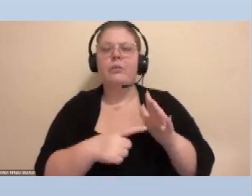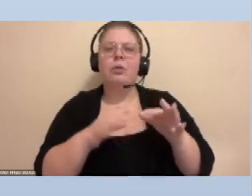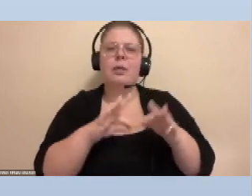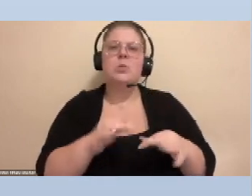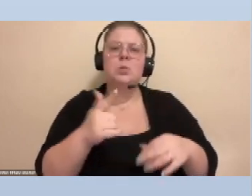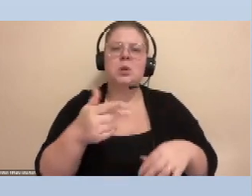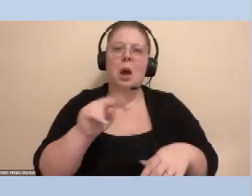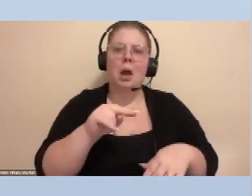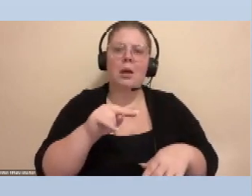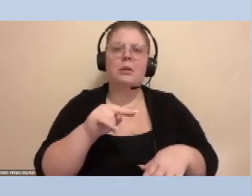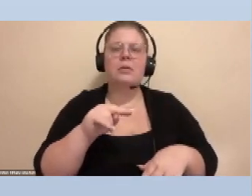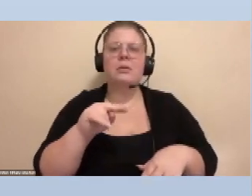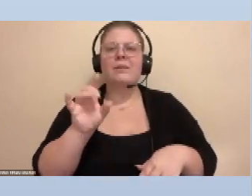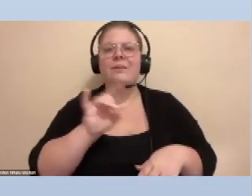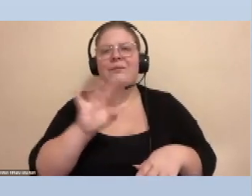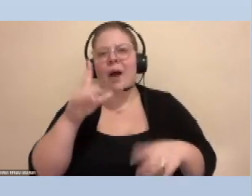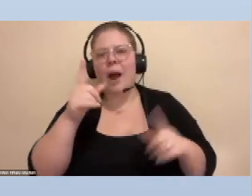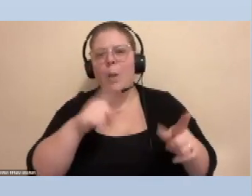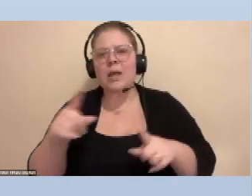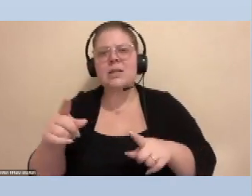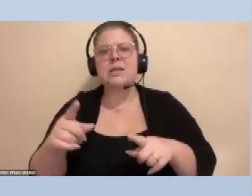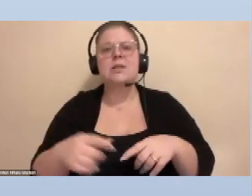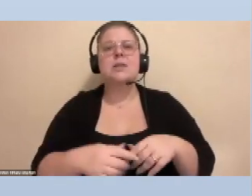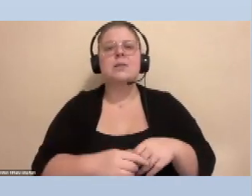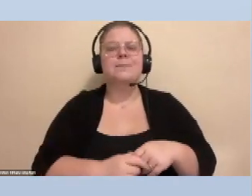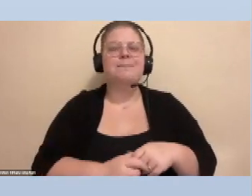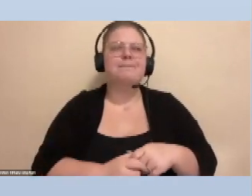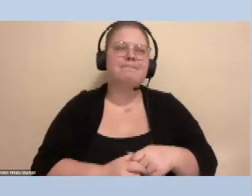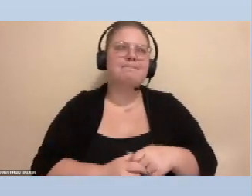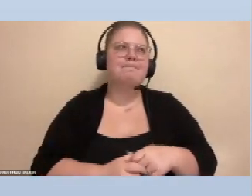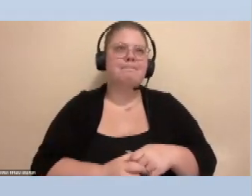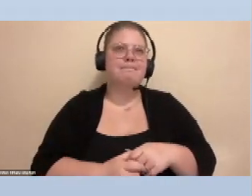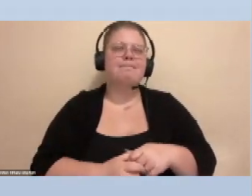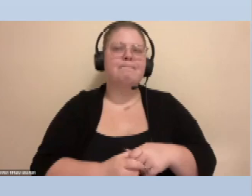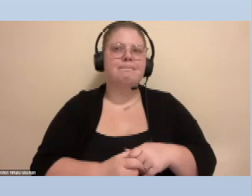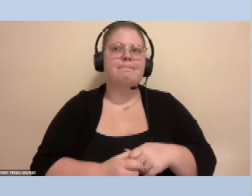There's a lot of risk on this understanding